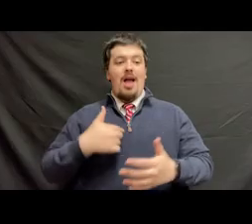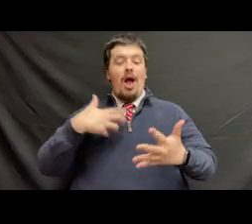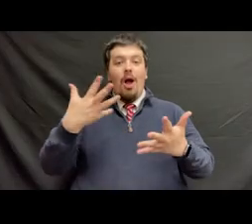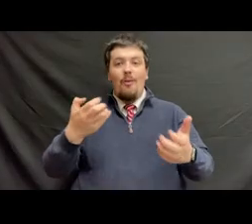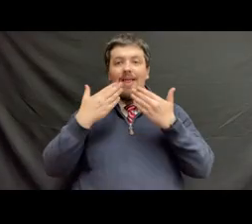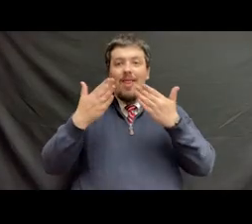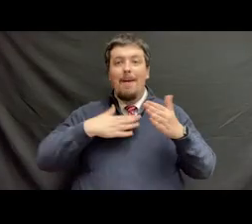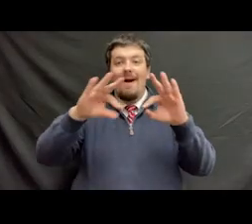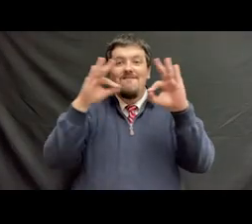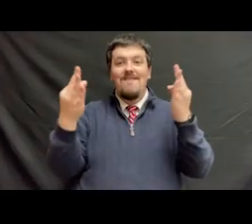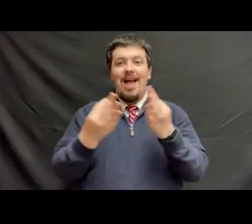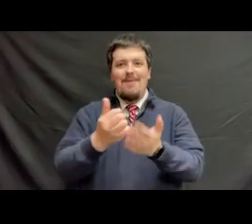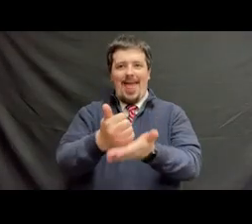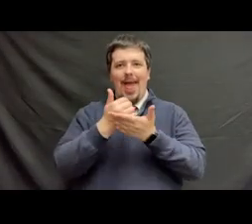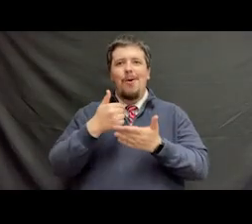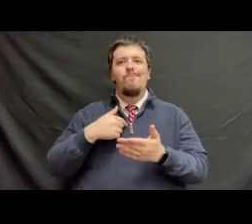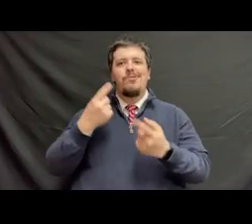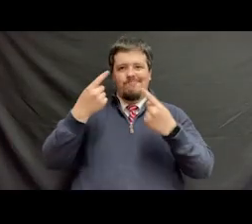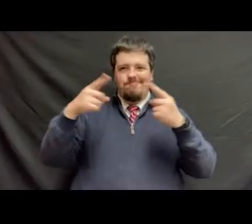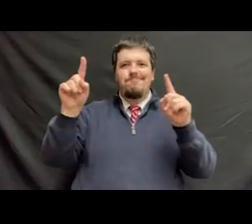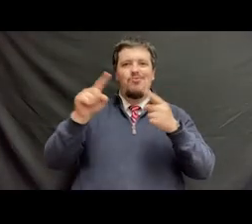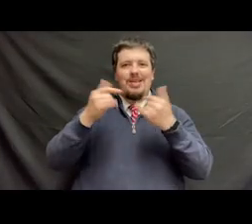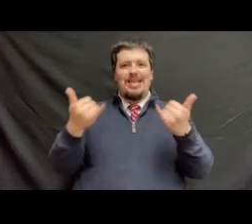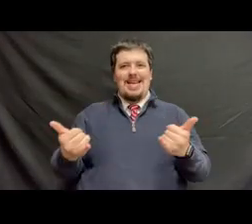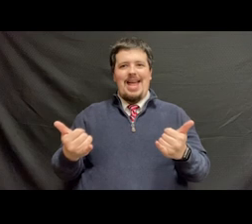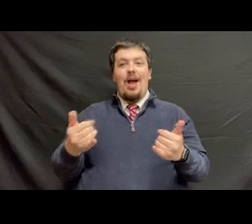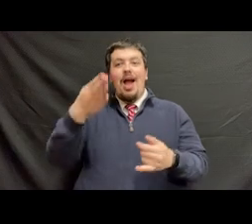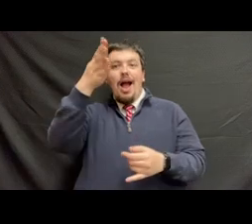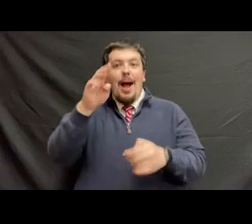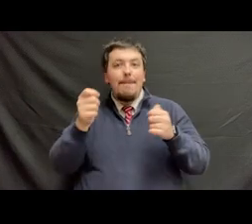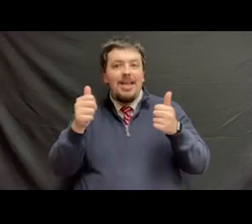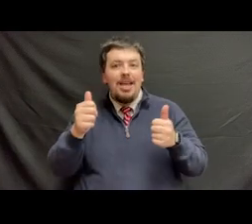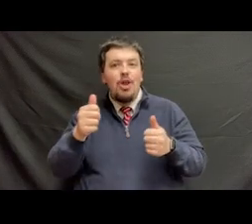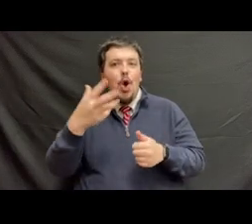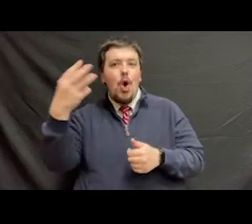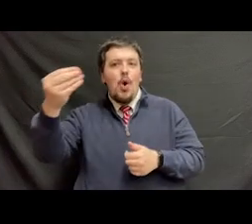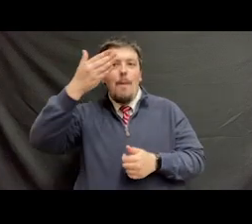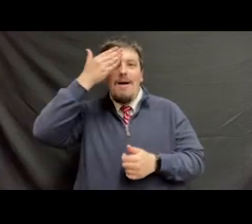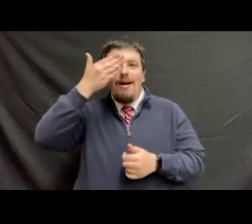I just wanna thank my family for helping me get to this point. Godspeed and go, Bucs.